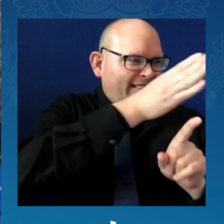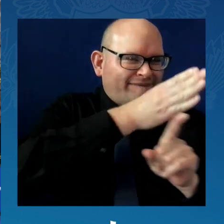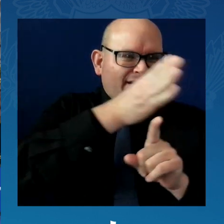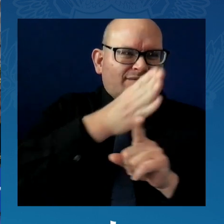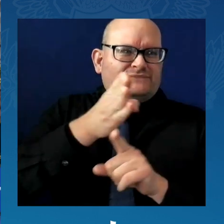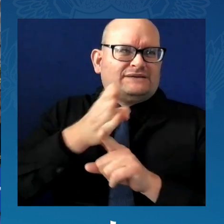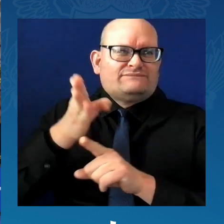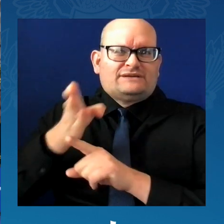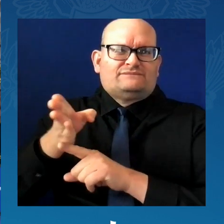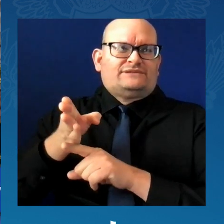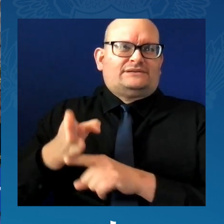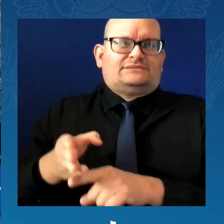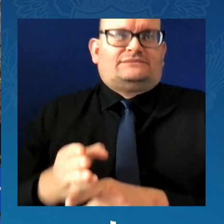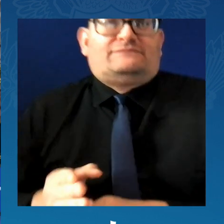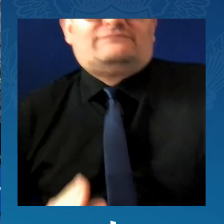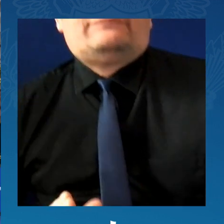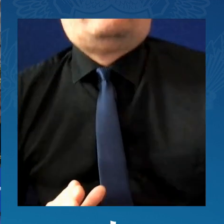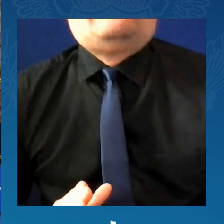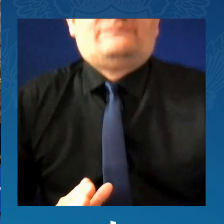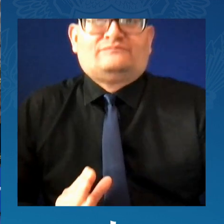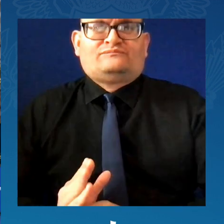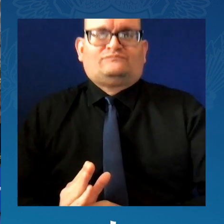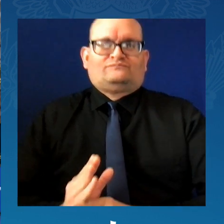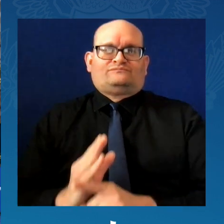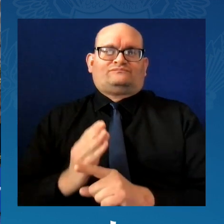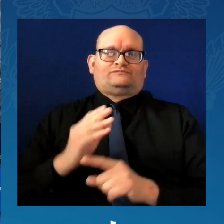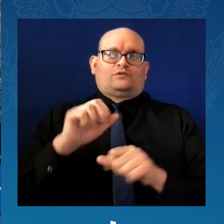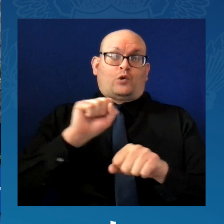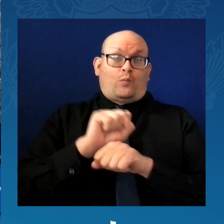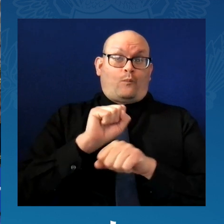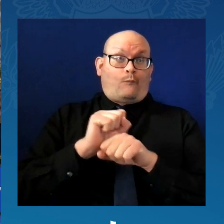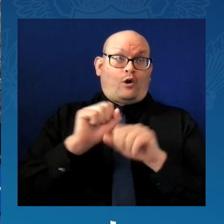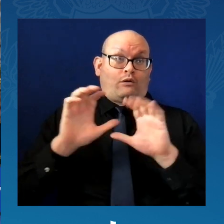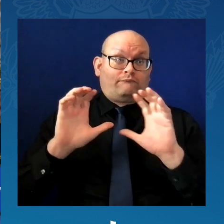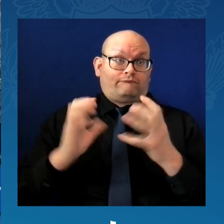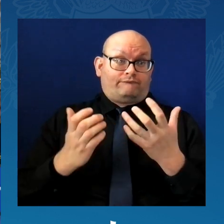that I believe should inspire and should also prepare